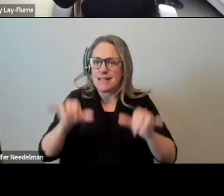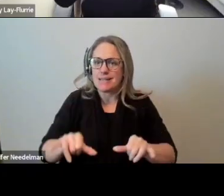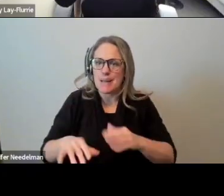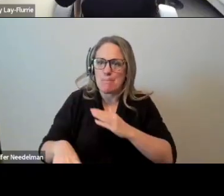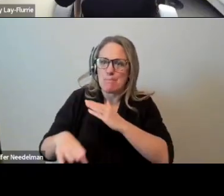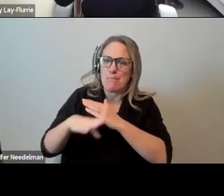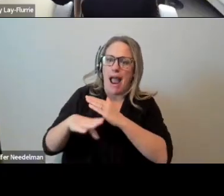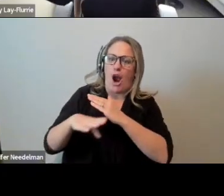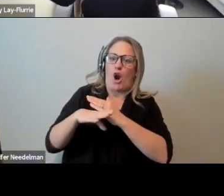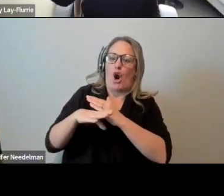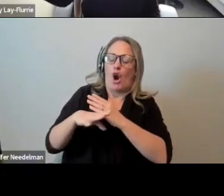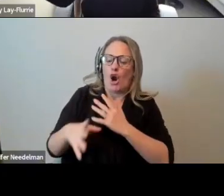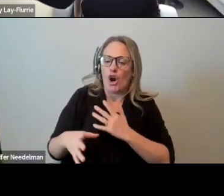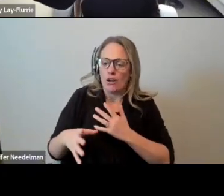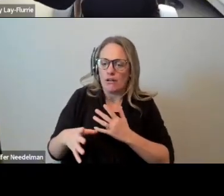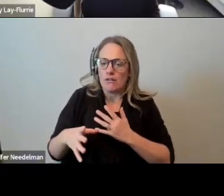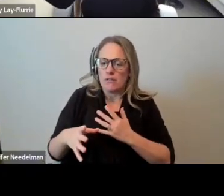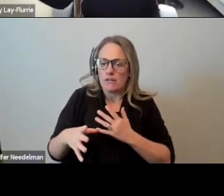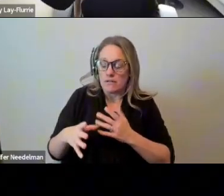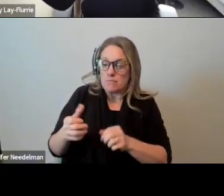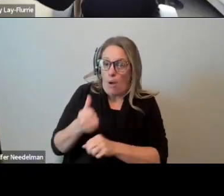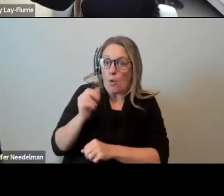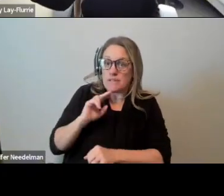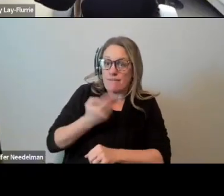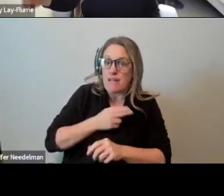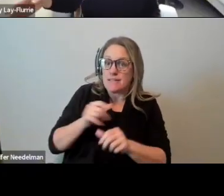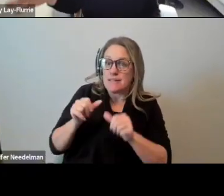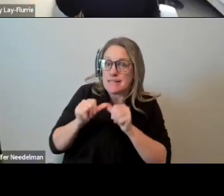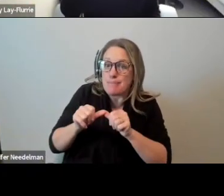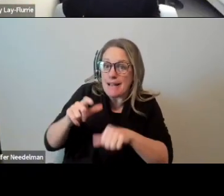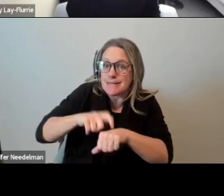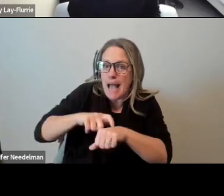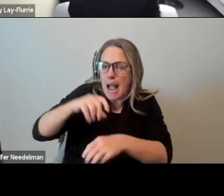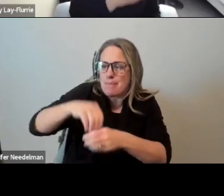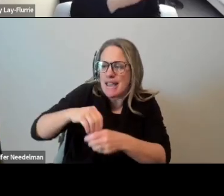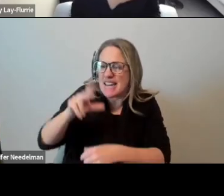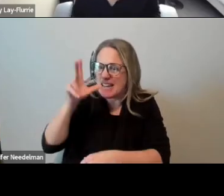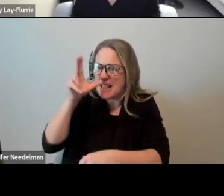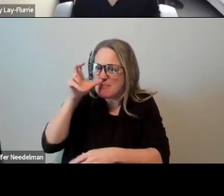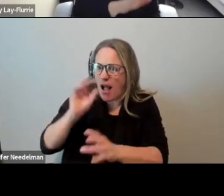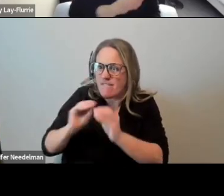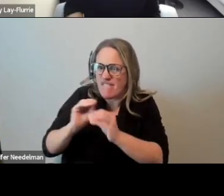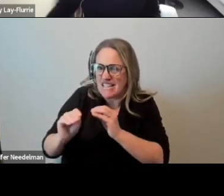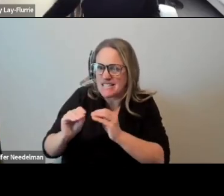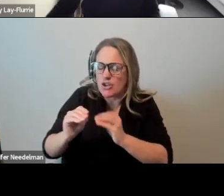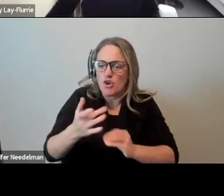where we majority spend our time in bug fix as opposed to building by design.